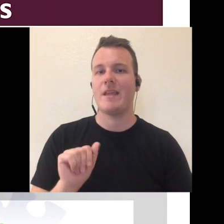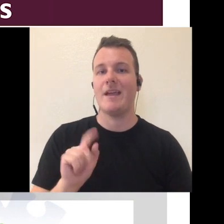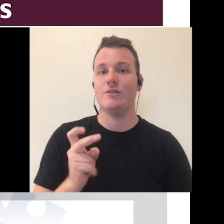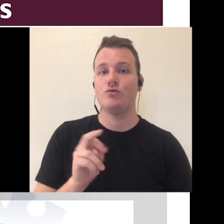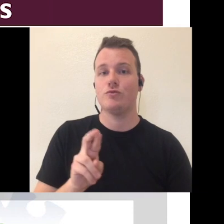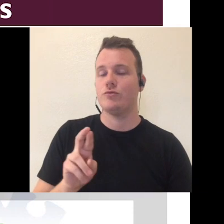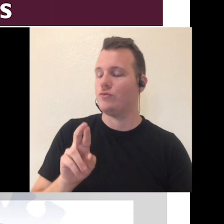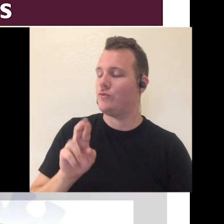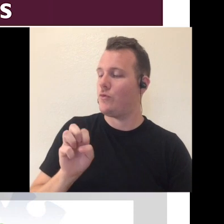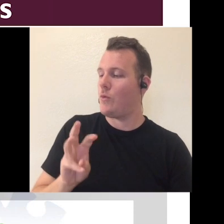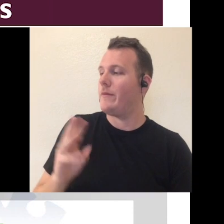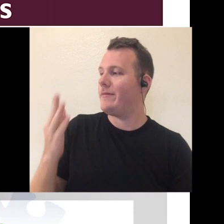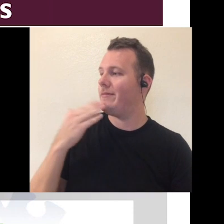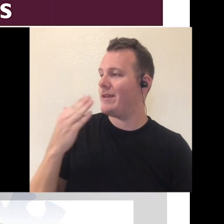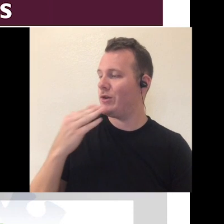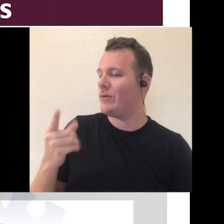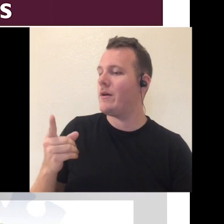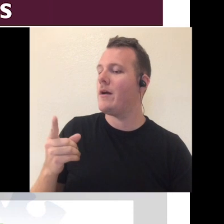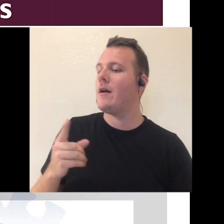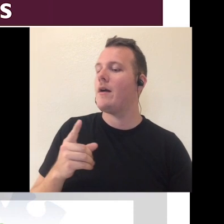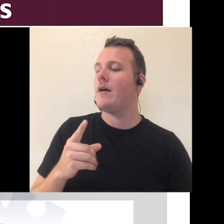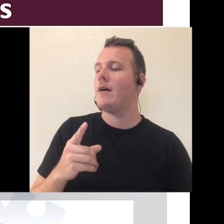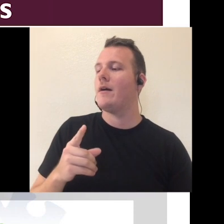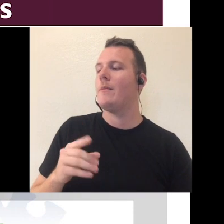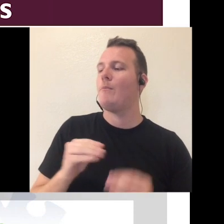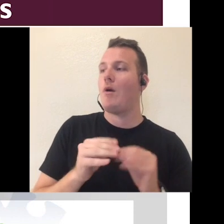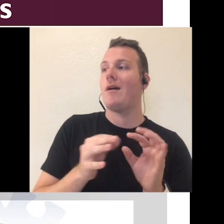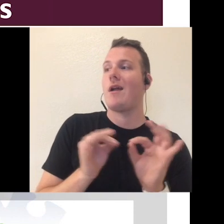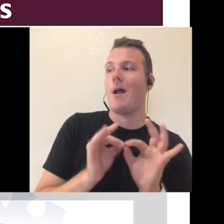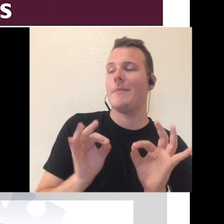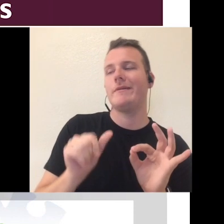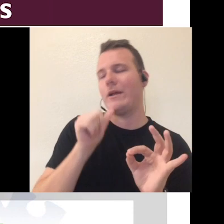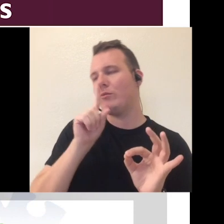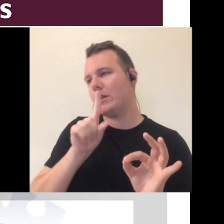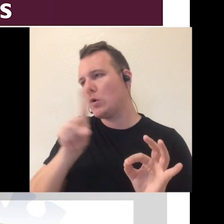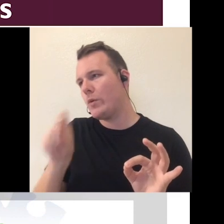Thank You Dr. Traynor. The next question is more of a comment than a question, but